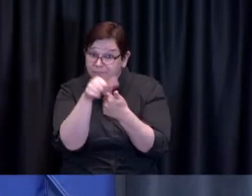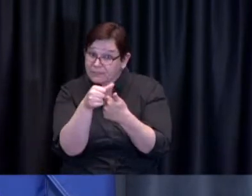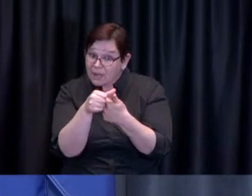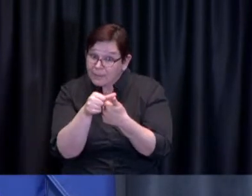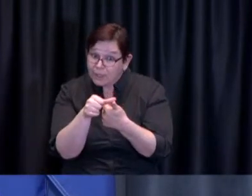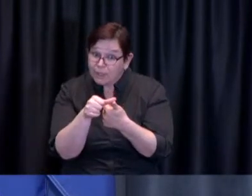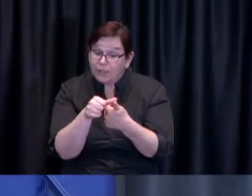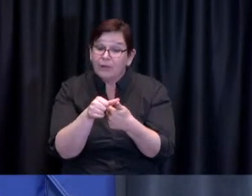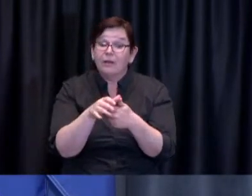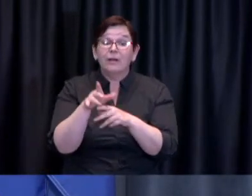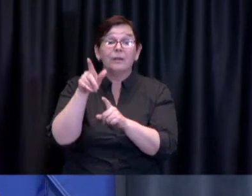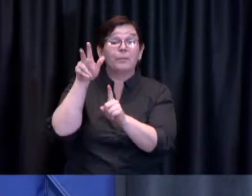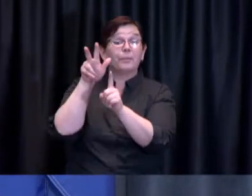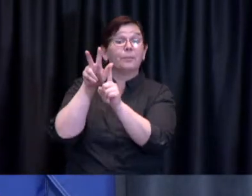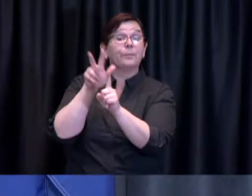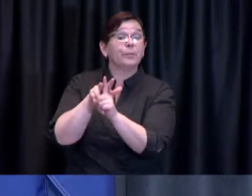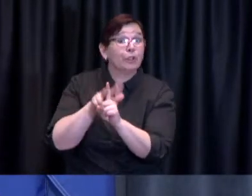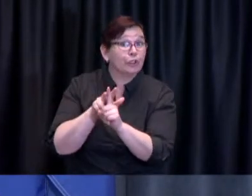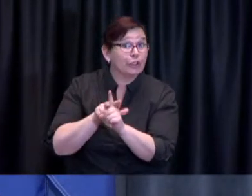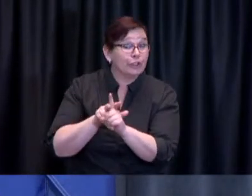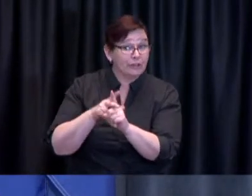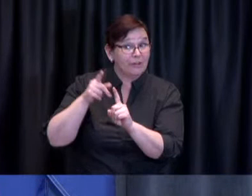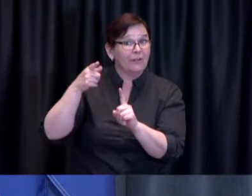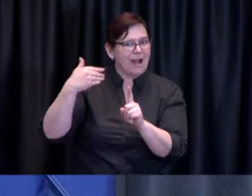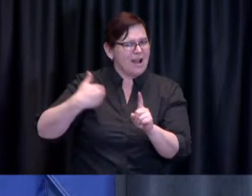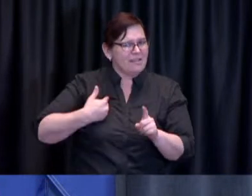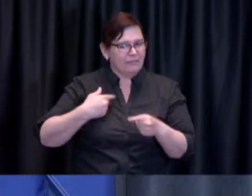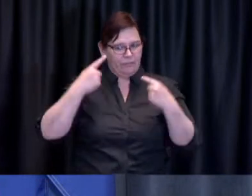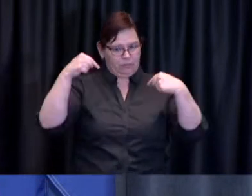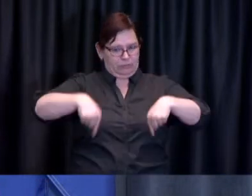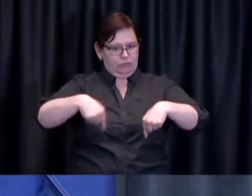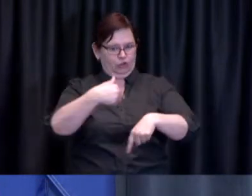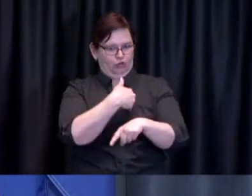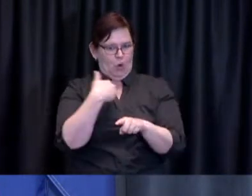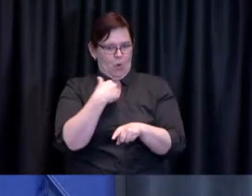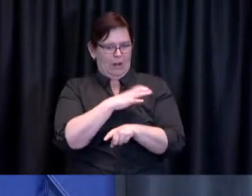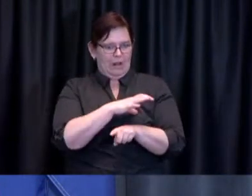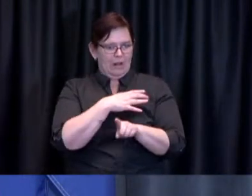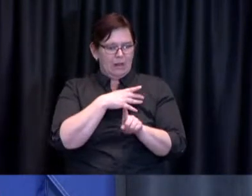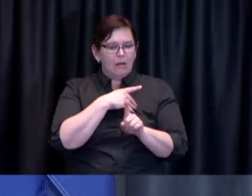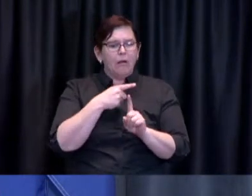in a city operated clinic that should you wish to take advantage of the additional appointment